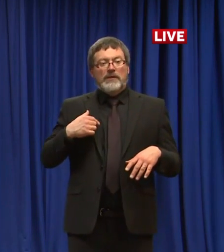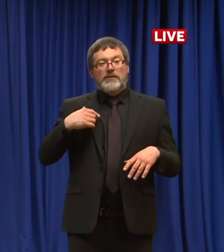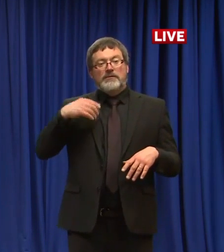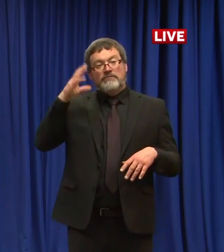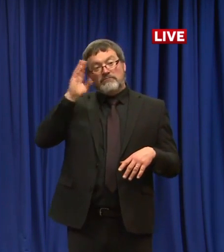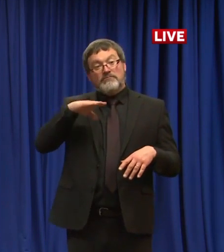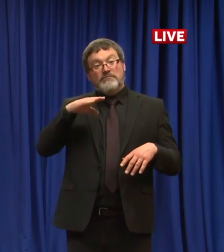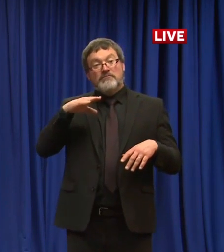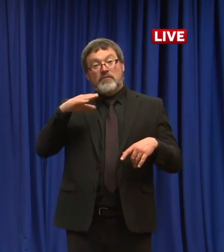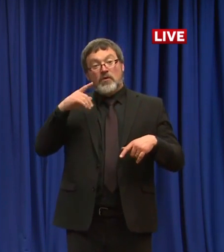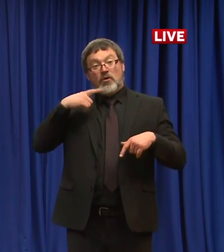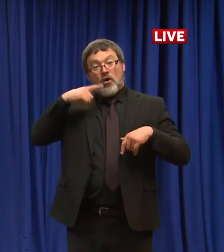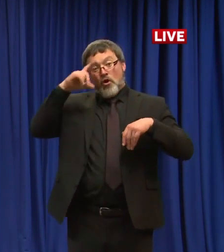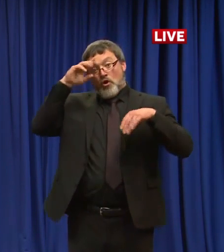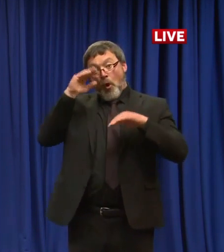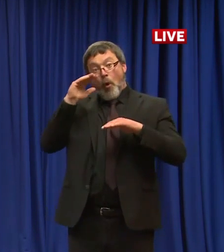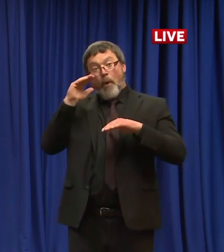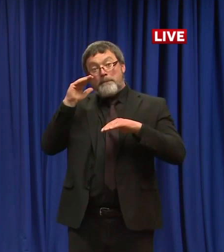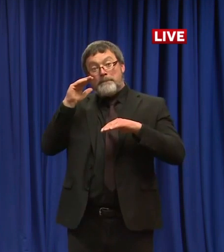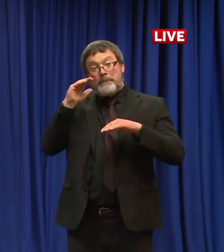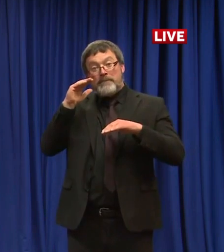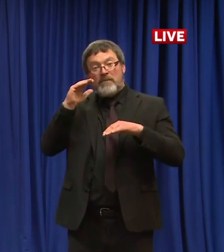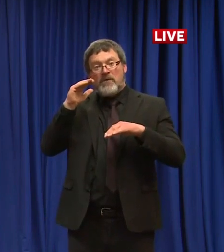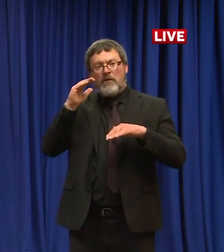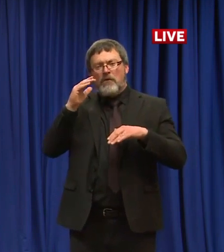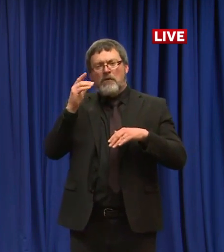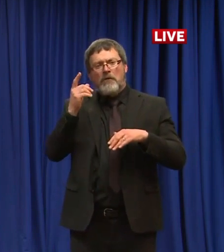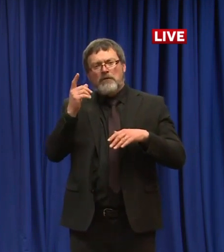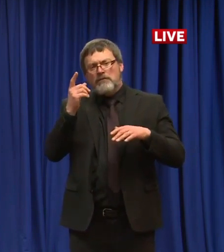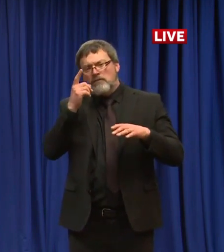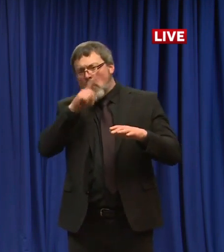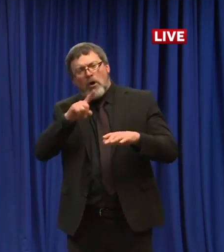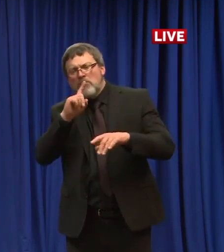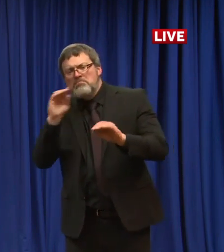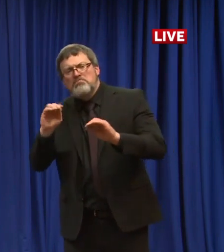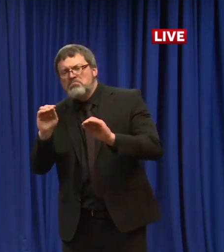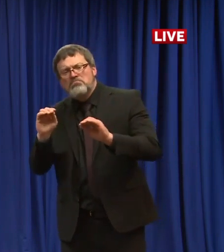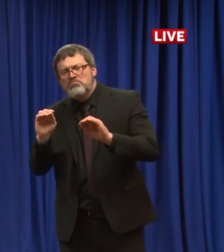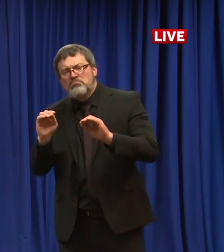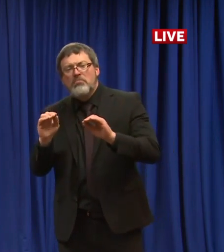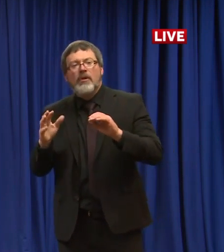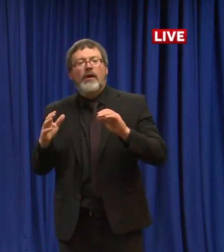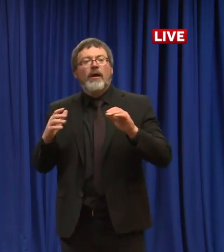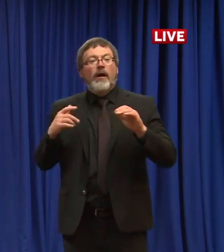I TALK ABOUT A LOT AS I CLOSED A LOT OF THESE PRESS CONFERENCES. IT’S NOT JUST ABOUT HOPE IT’S NOT ABOUT FALSE.